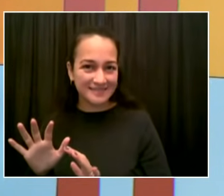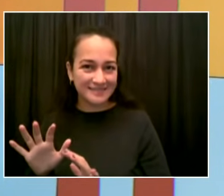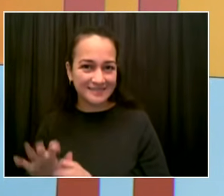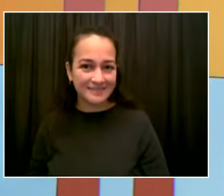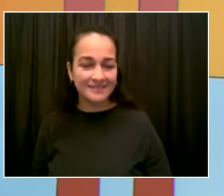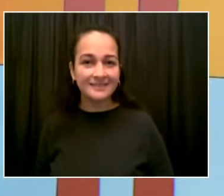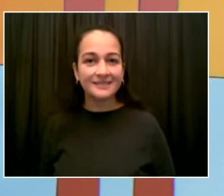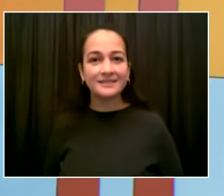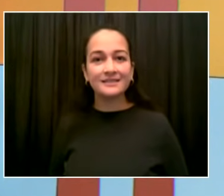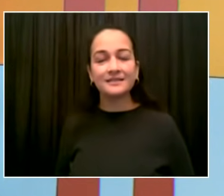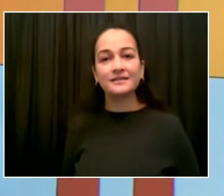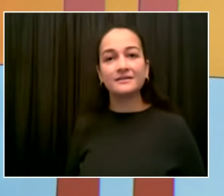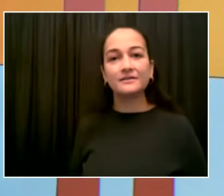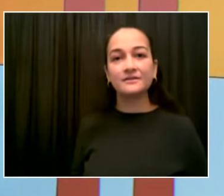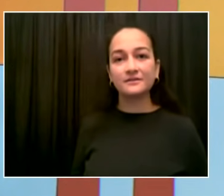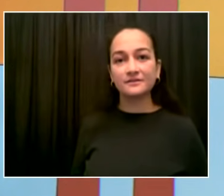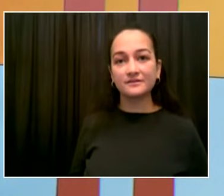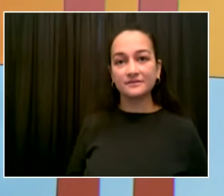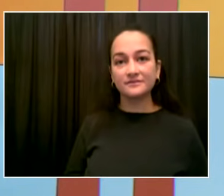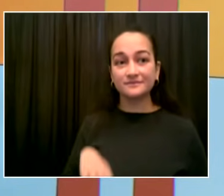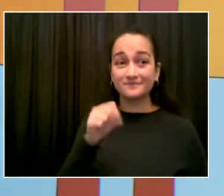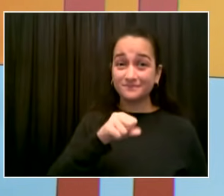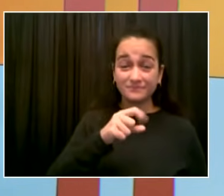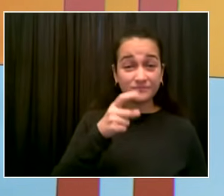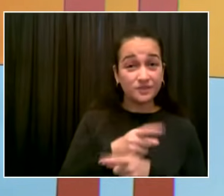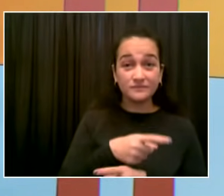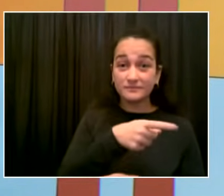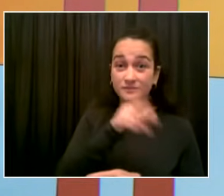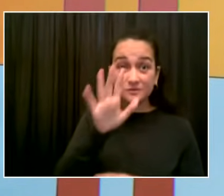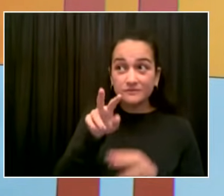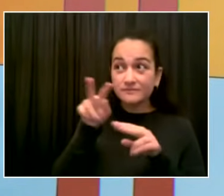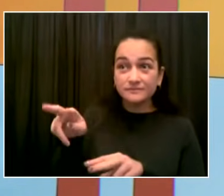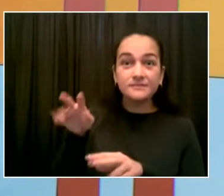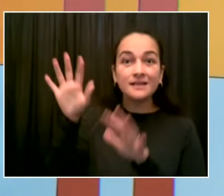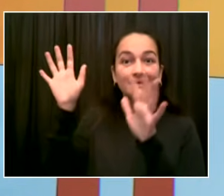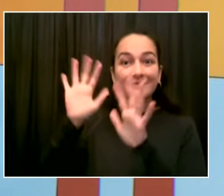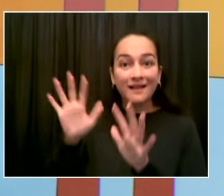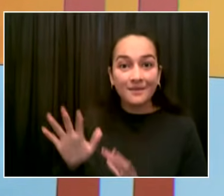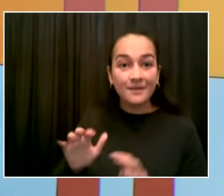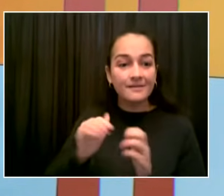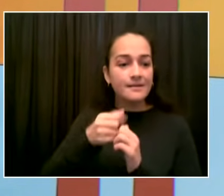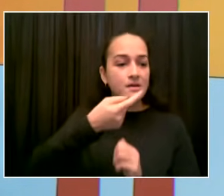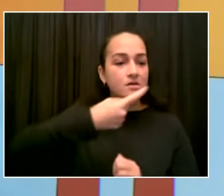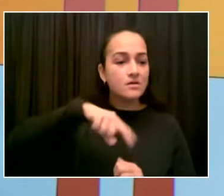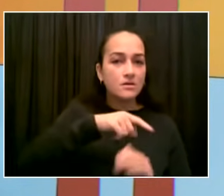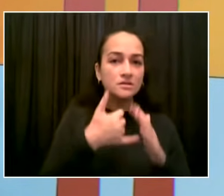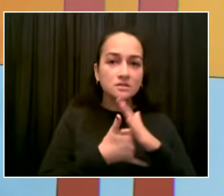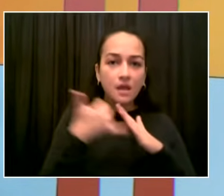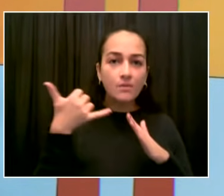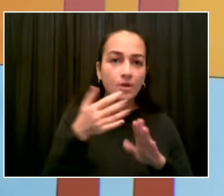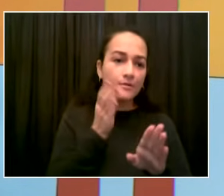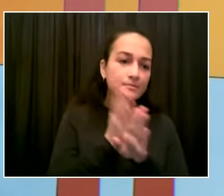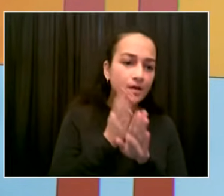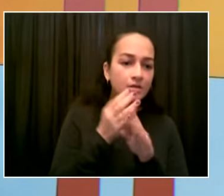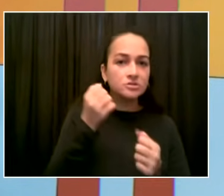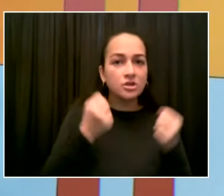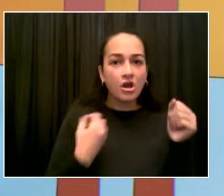IMPACT. ANY SENSE OF WHY WE'RE DOING THAT. WE KNOWTH IS WILL EDRUCE CAR TRAFFIC. WE KNOW IT WILL